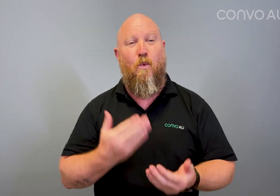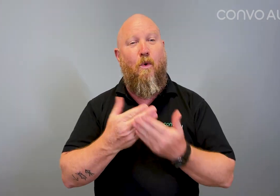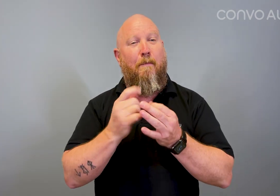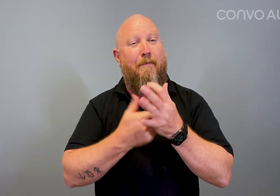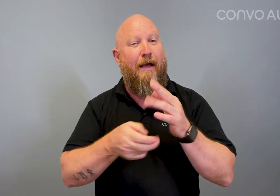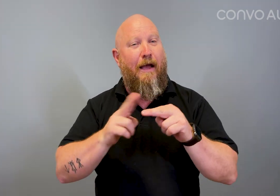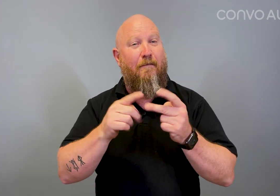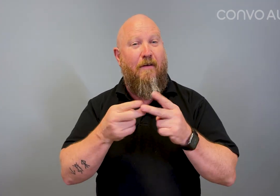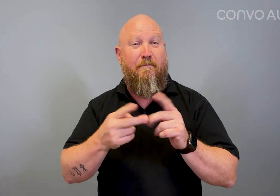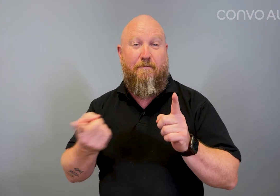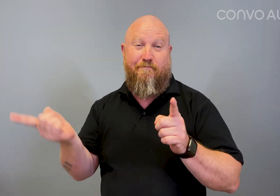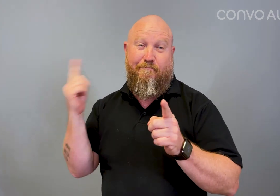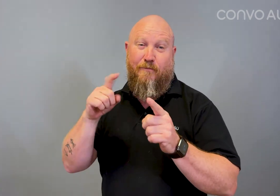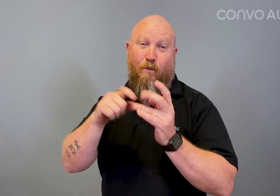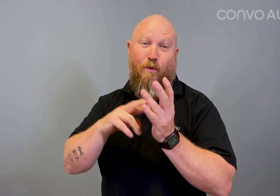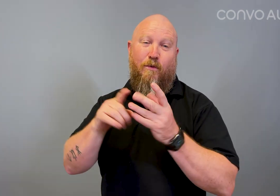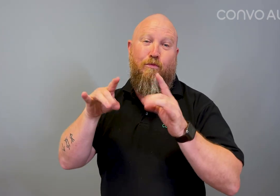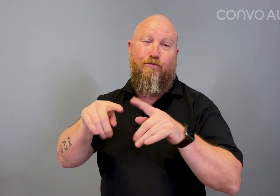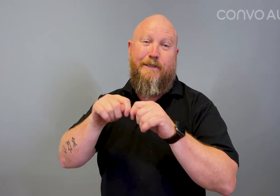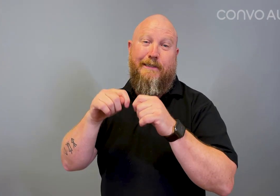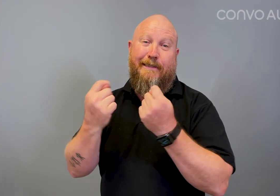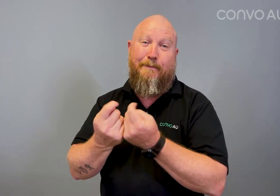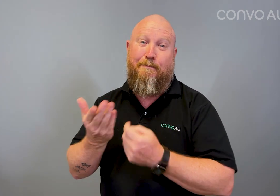On behalf of the Convo Australia Team,